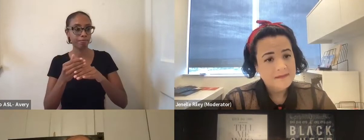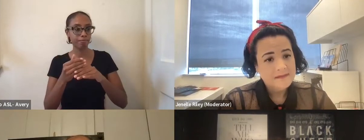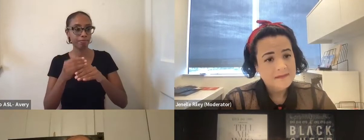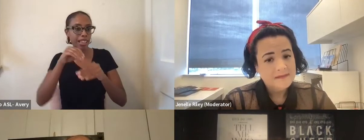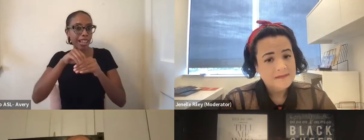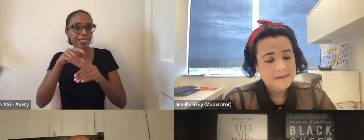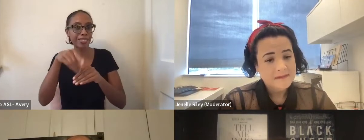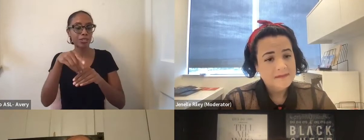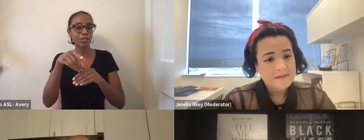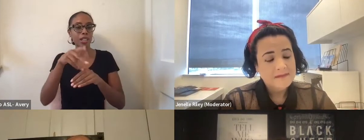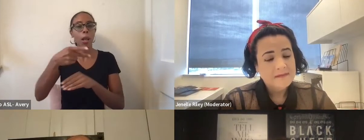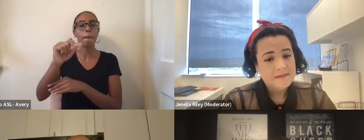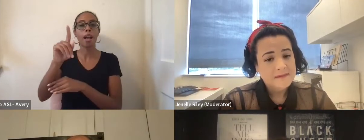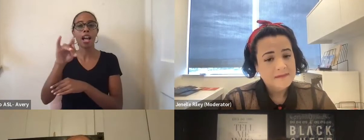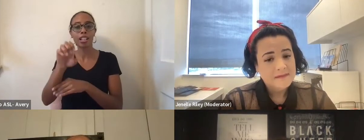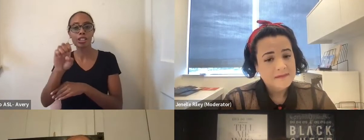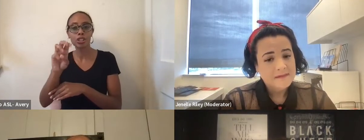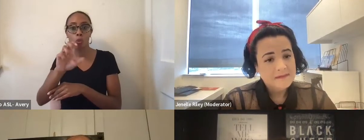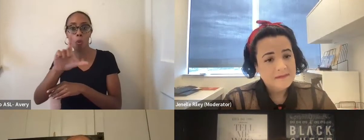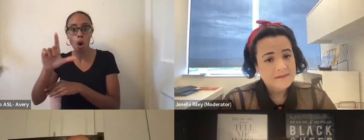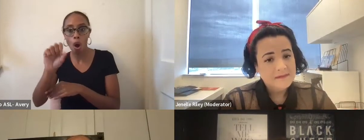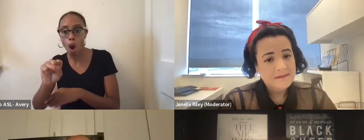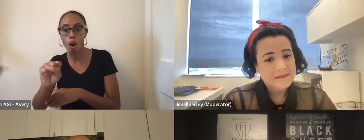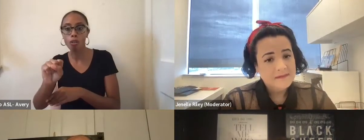And it powerfully finishes a group of people, I think American or Canadian man who on the night